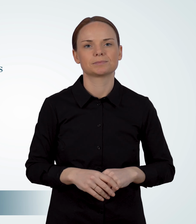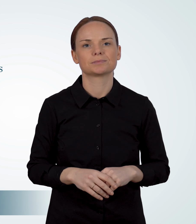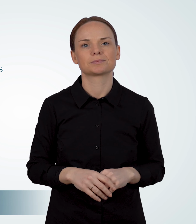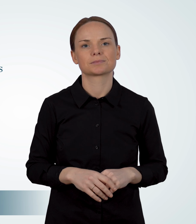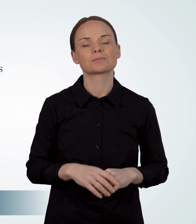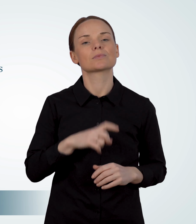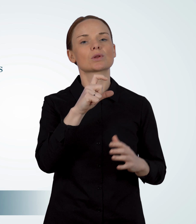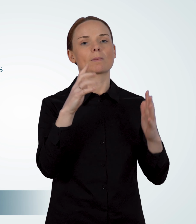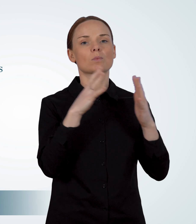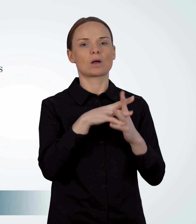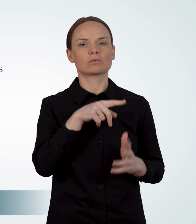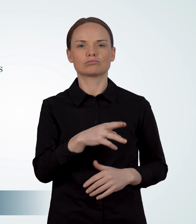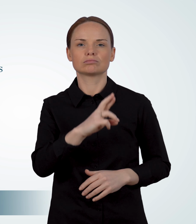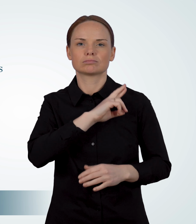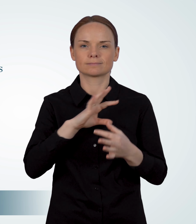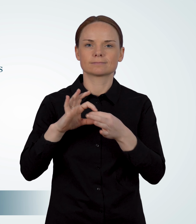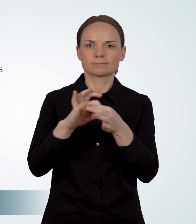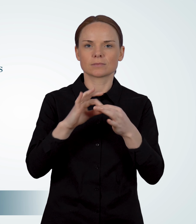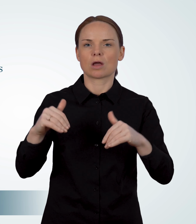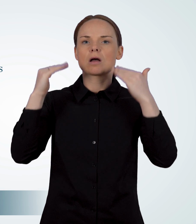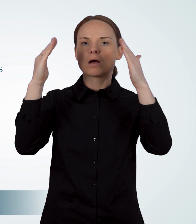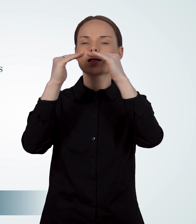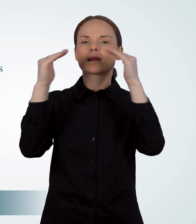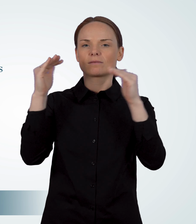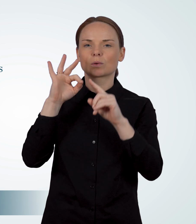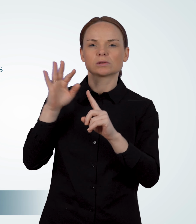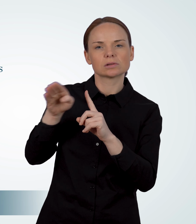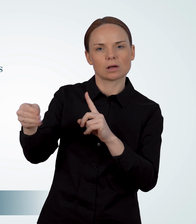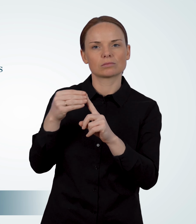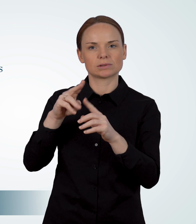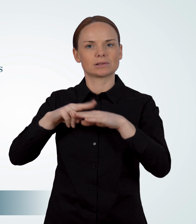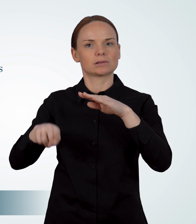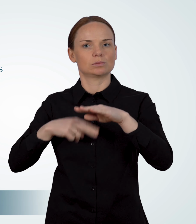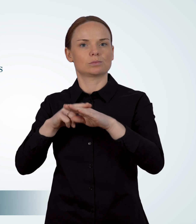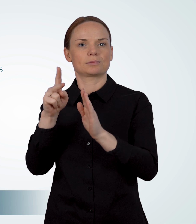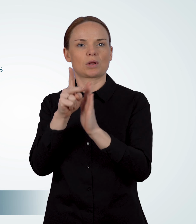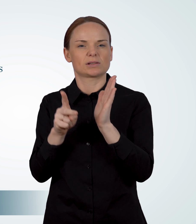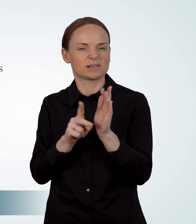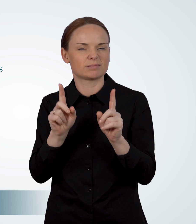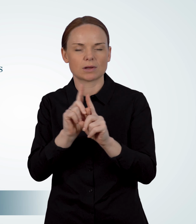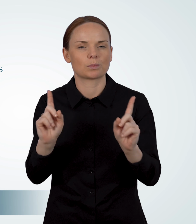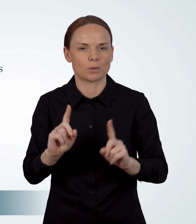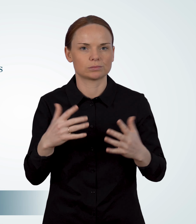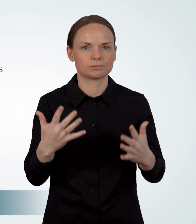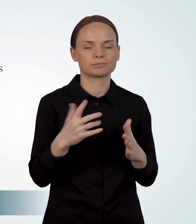The Commonwealth is responsible for coordinating high-level indirect national policies, including: